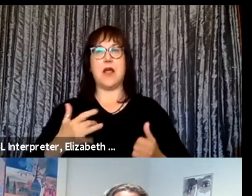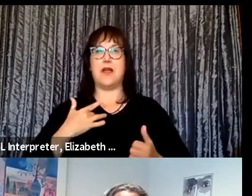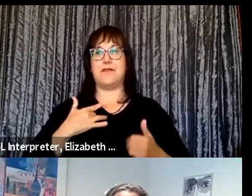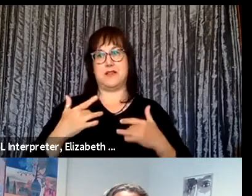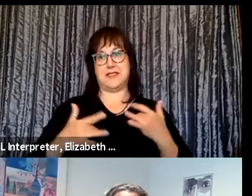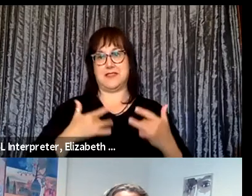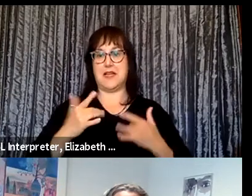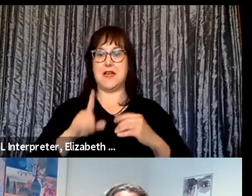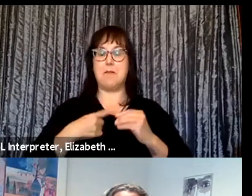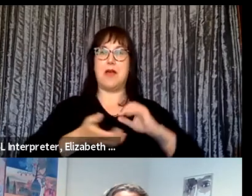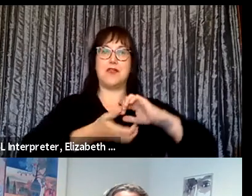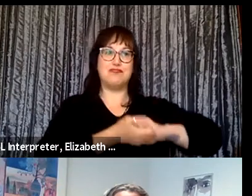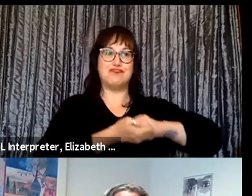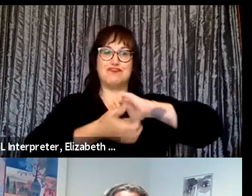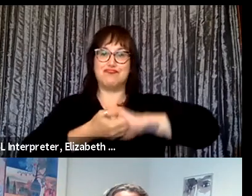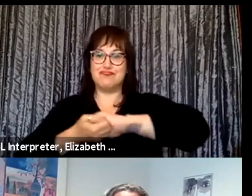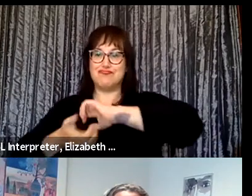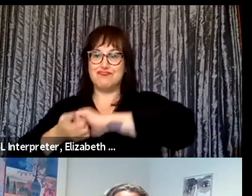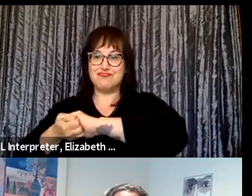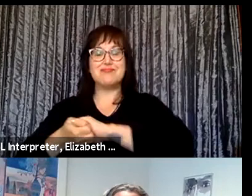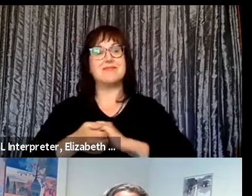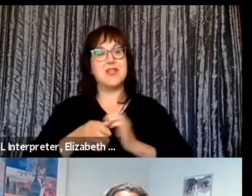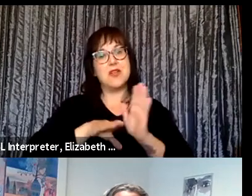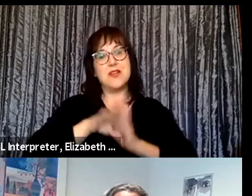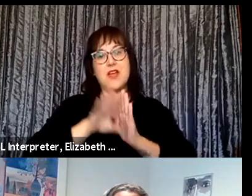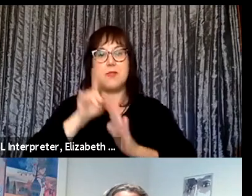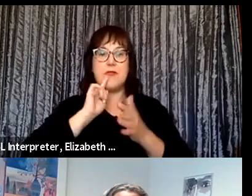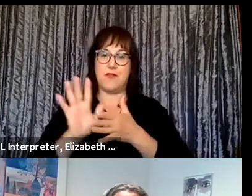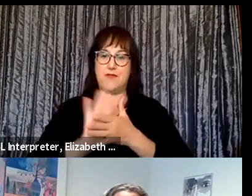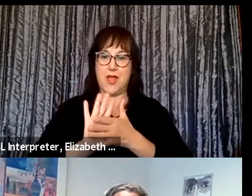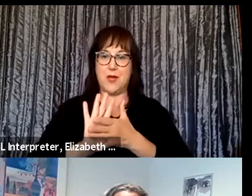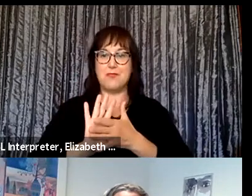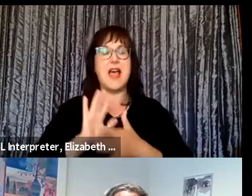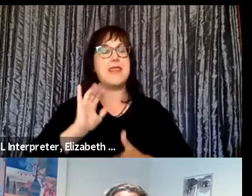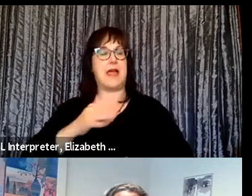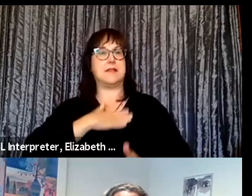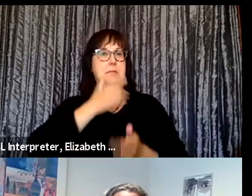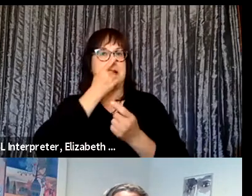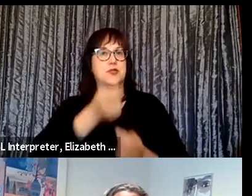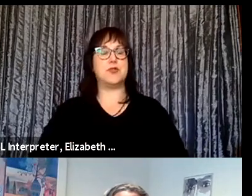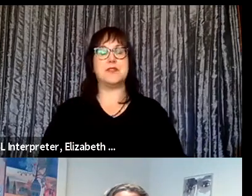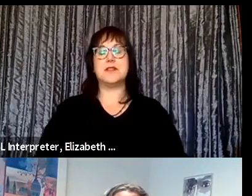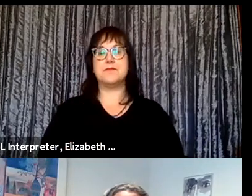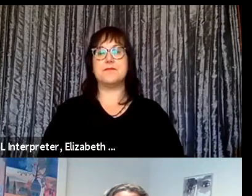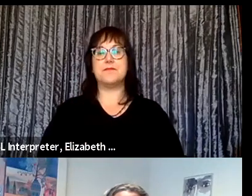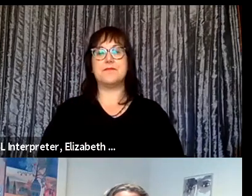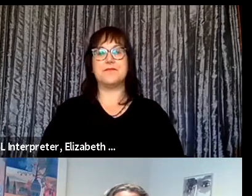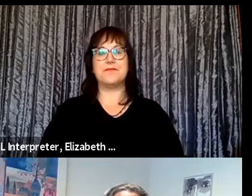the partnerships that we're developing for, for the film, and that's really where my interest is. I, I don't feel I need to watch the film